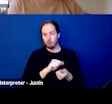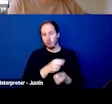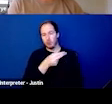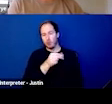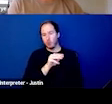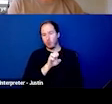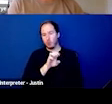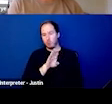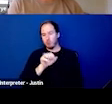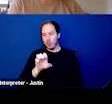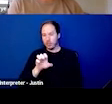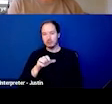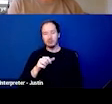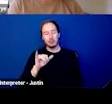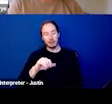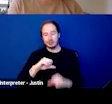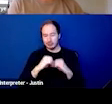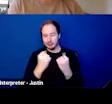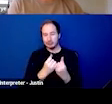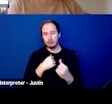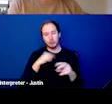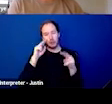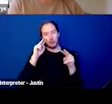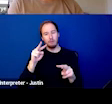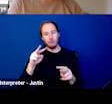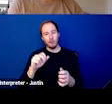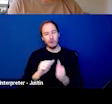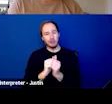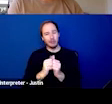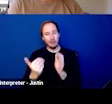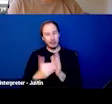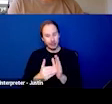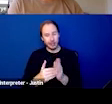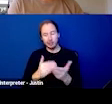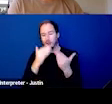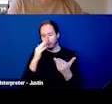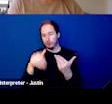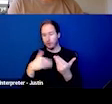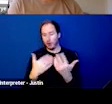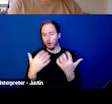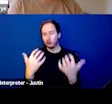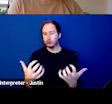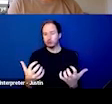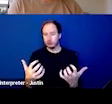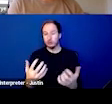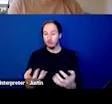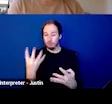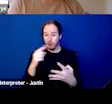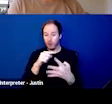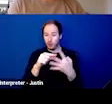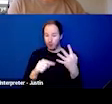and we look forward to working together again. And thank you to all the attendees. Four sessions of an hour and a half is a lot.